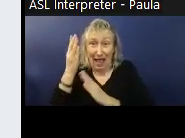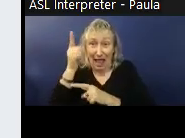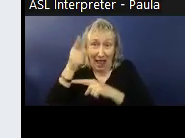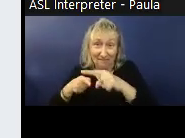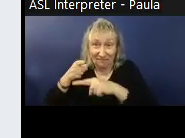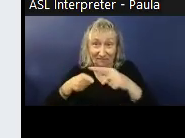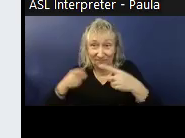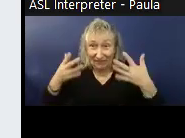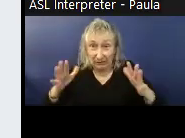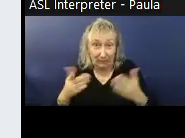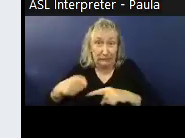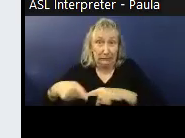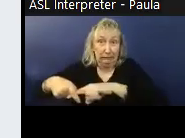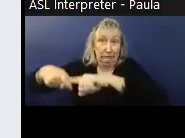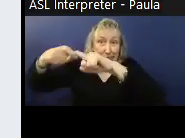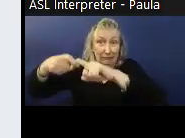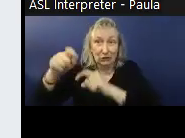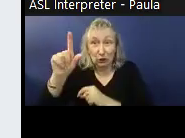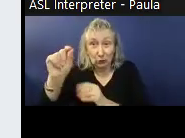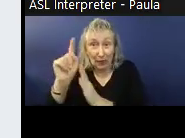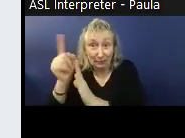This might be a good point for a 20 minute break. That sounds good to everyone.